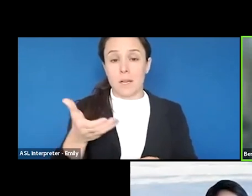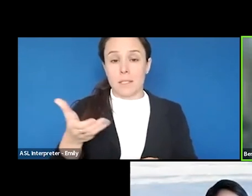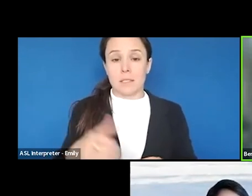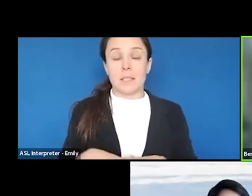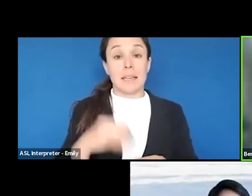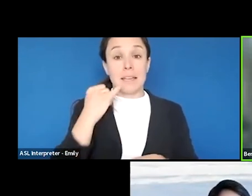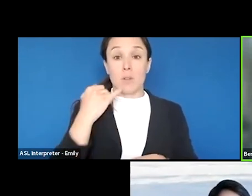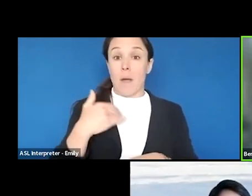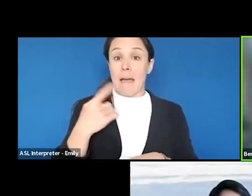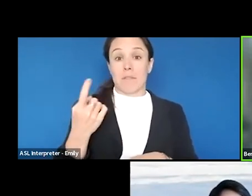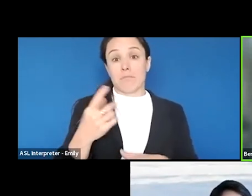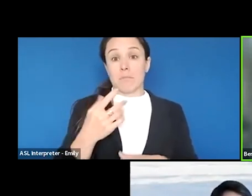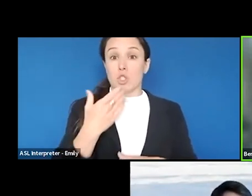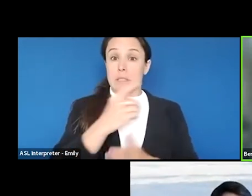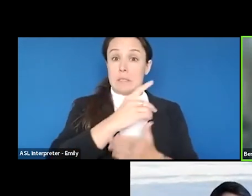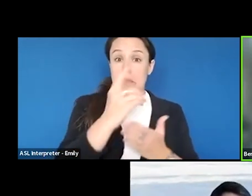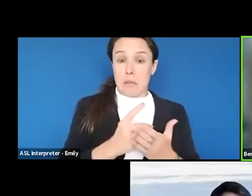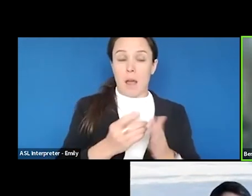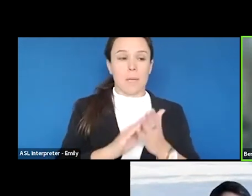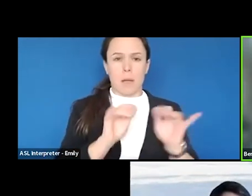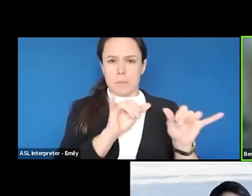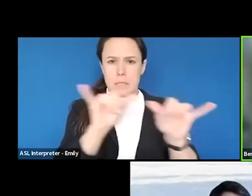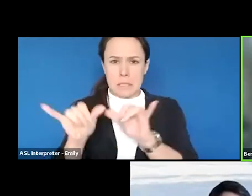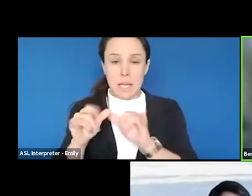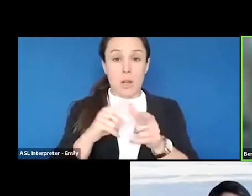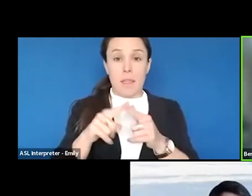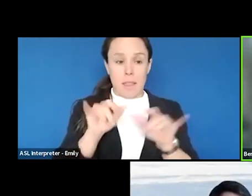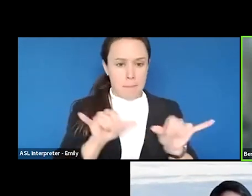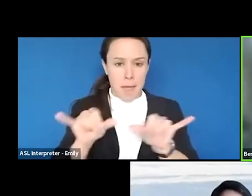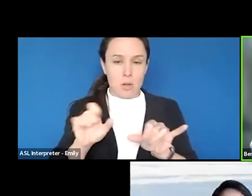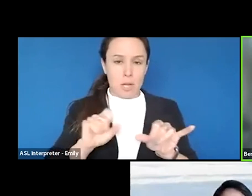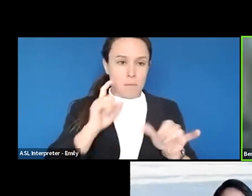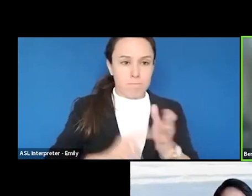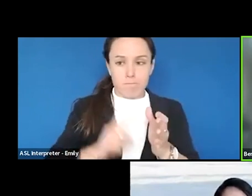standardize it and you make a certain pattern that's recognizable and that okay and cancel